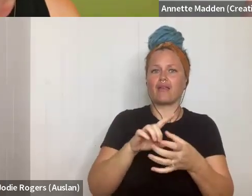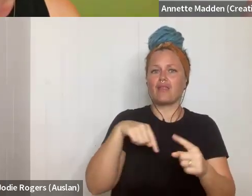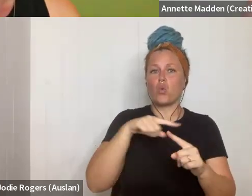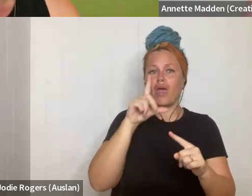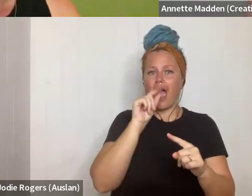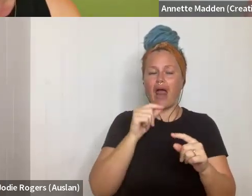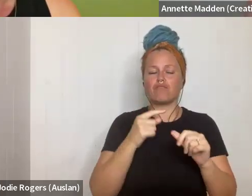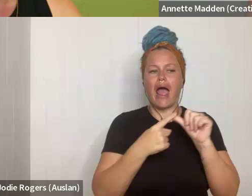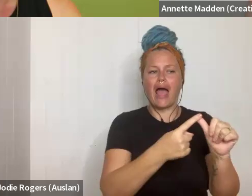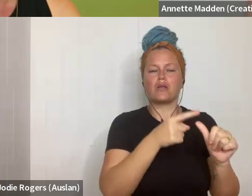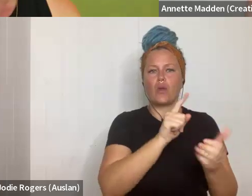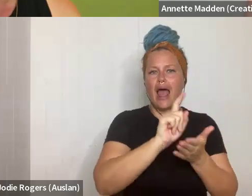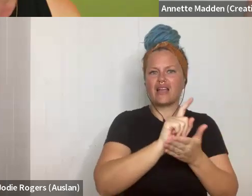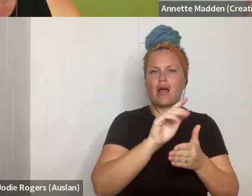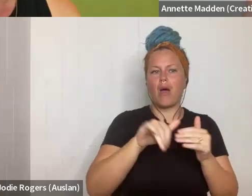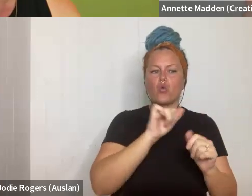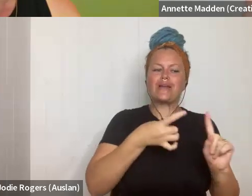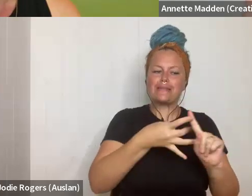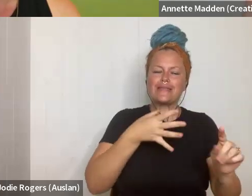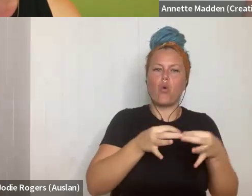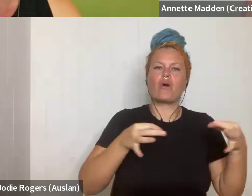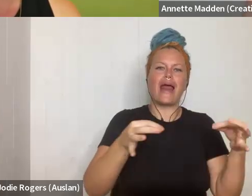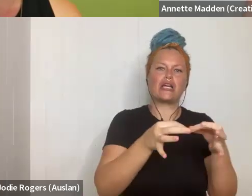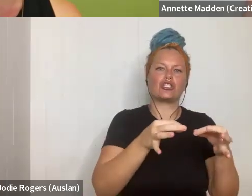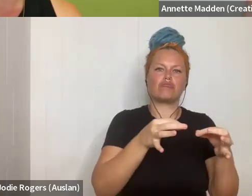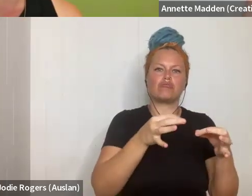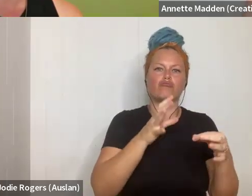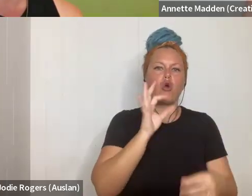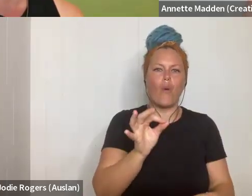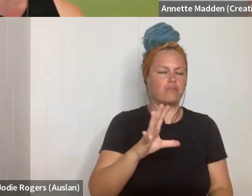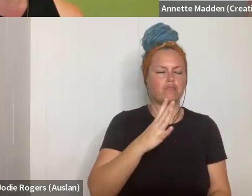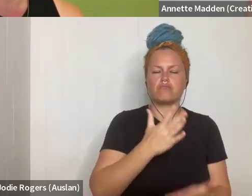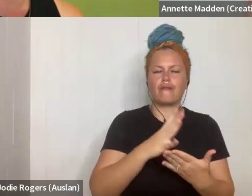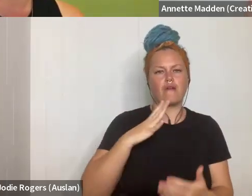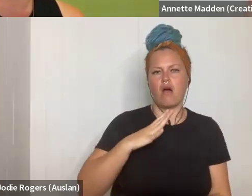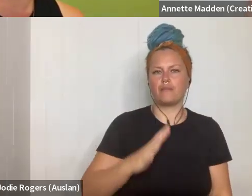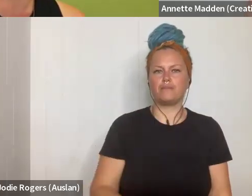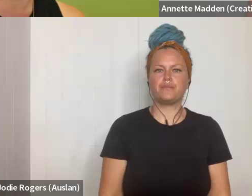be helpful at this stage. We think that there may be questions around this, so please,